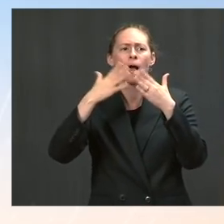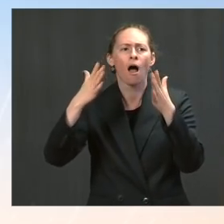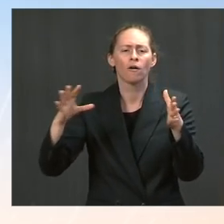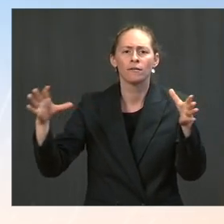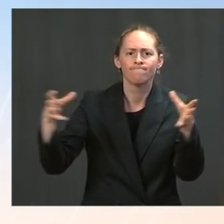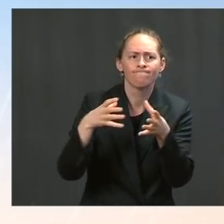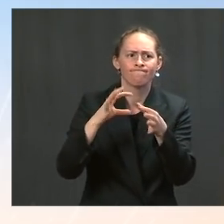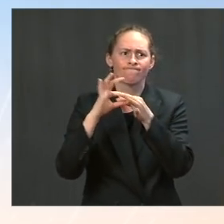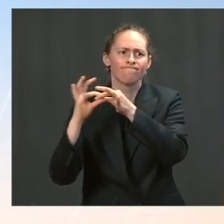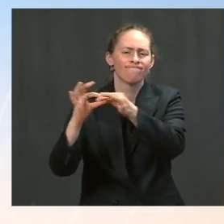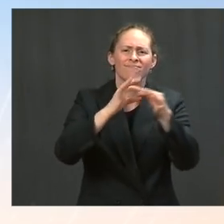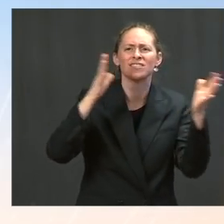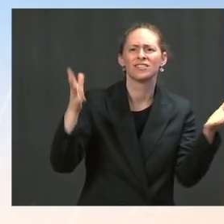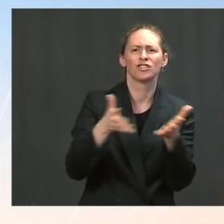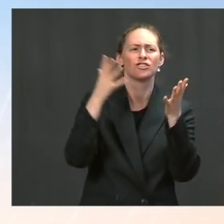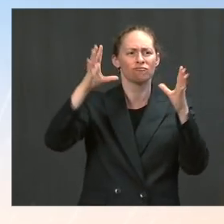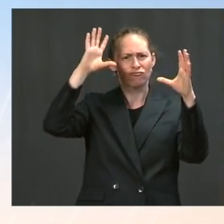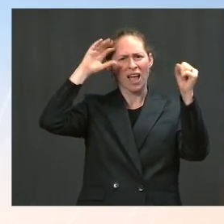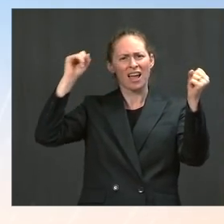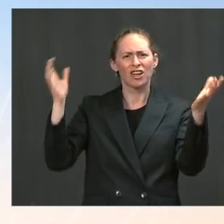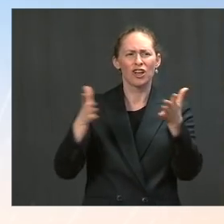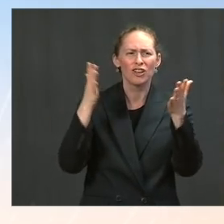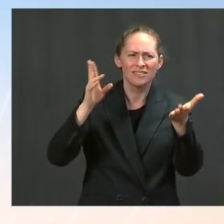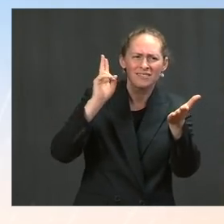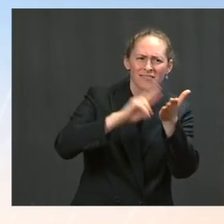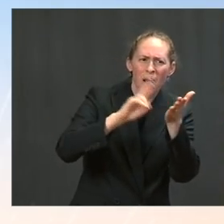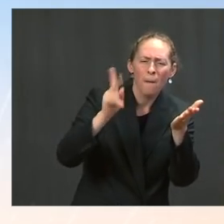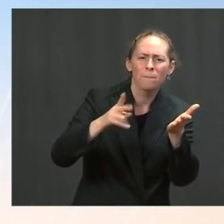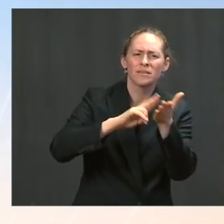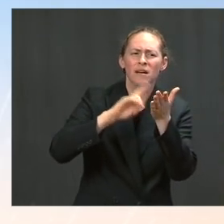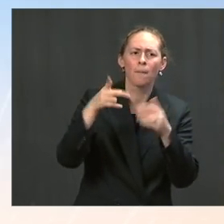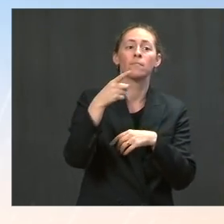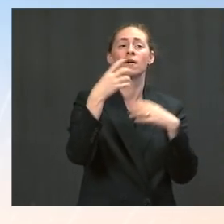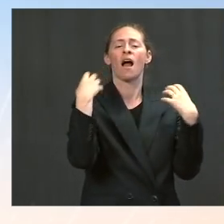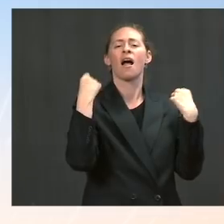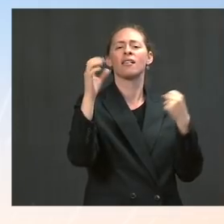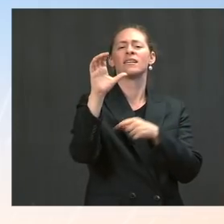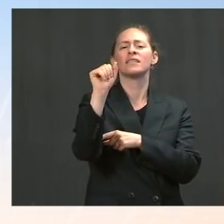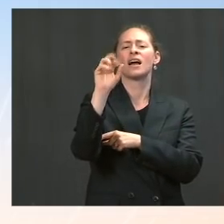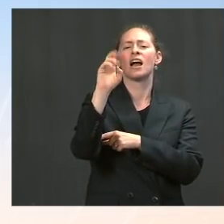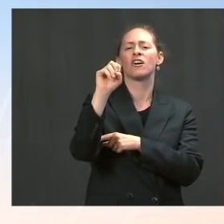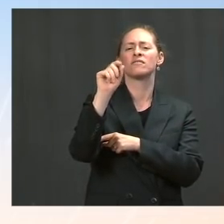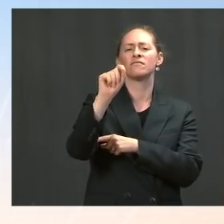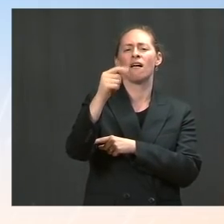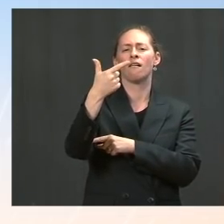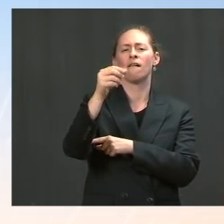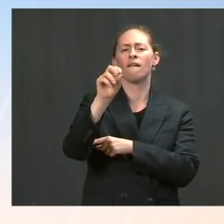who need health insurance to visit HealthCare.gov or to call 1-800-318-2596,